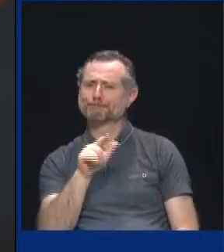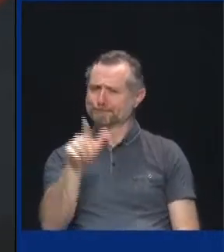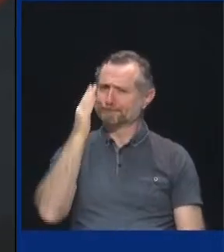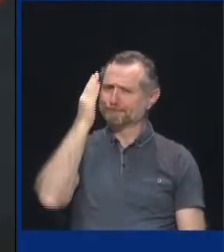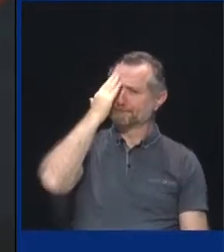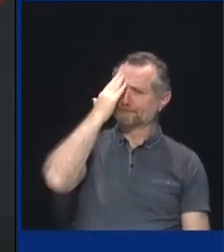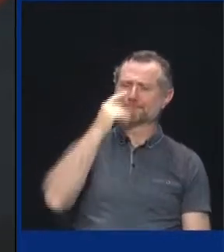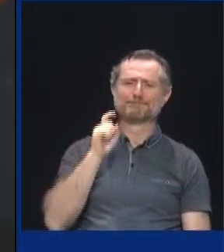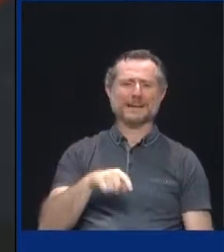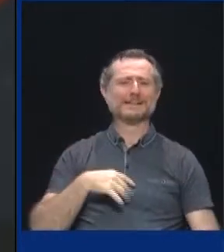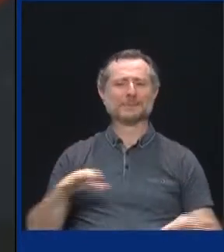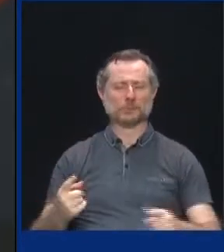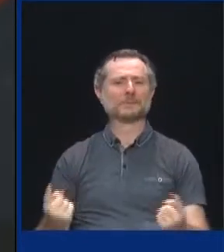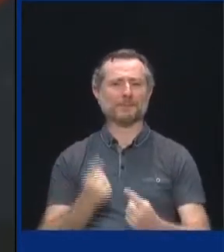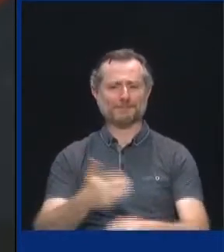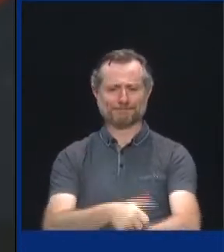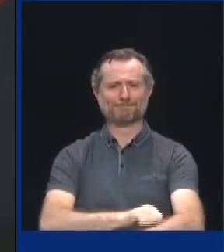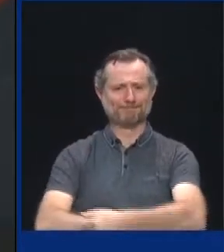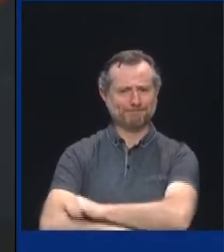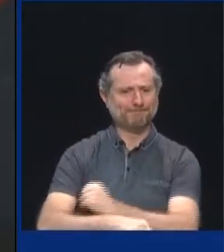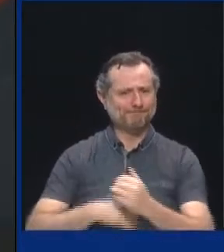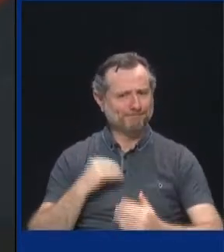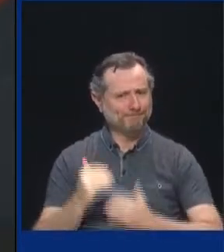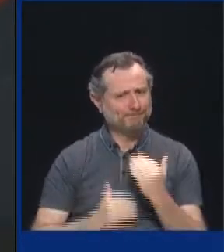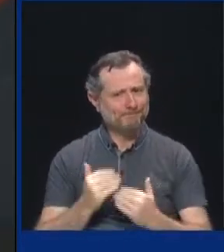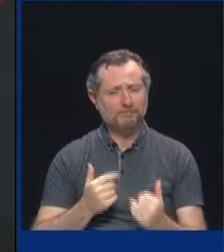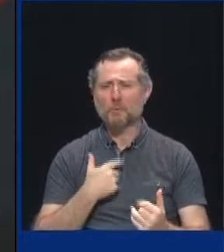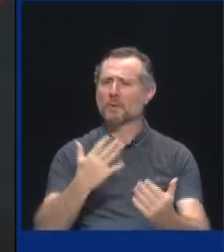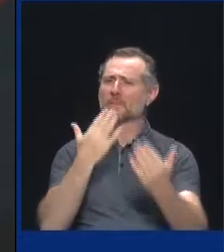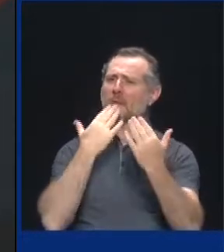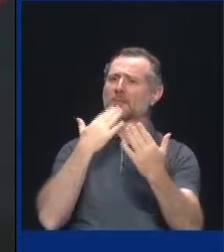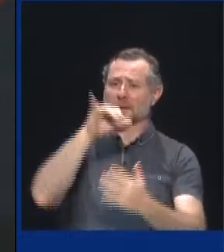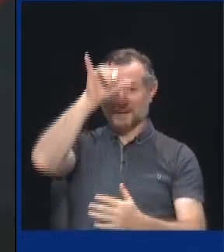WE SEE THE COVID NUMBERS. AND WE SEE THE REALITY.